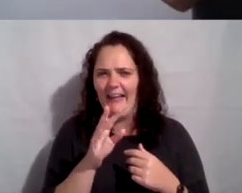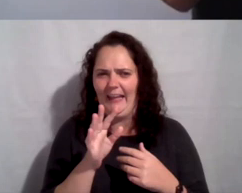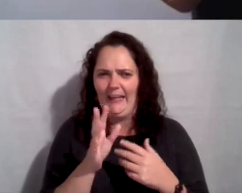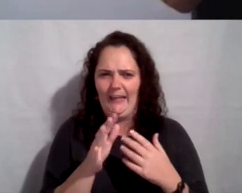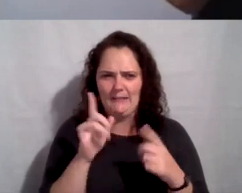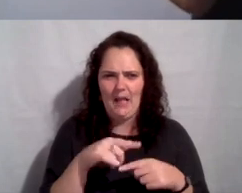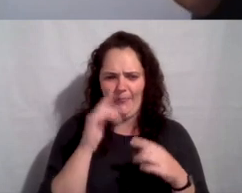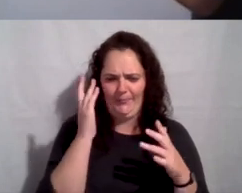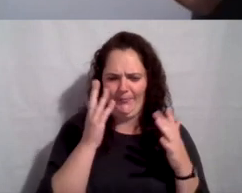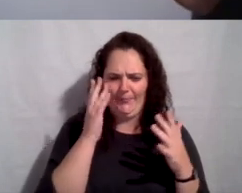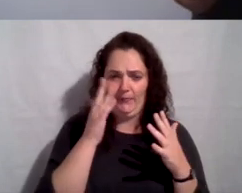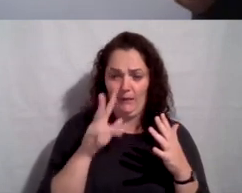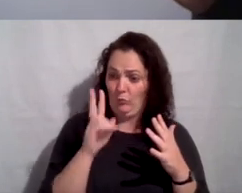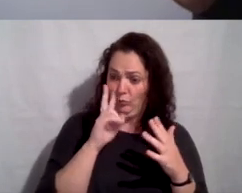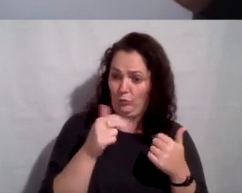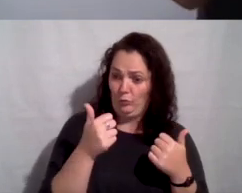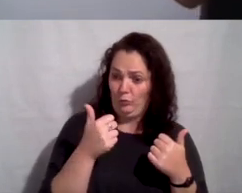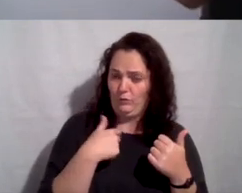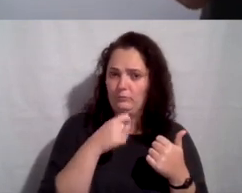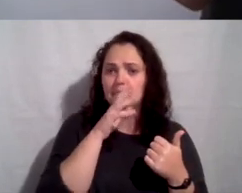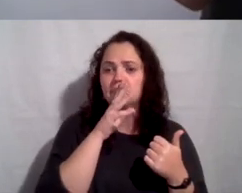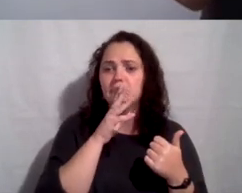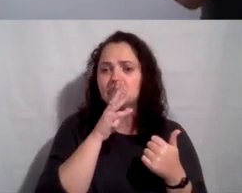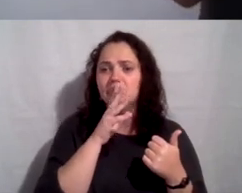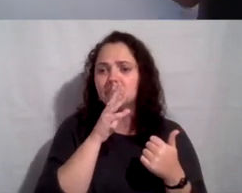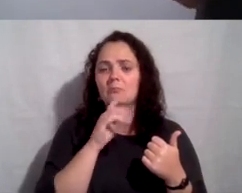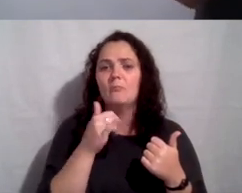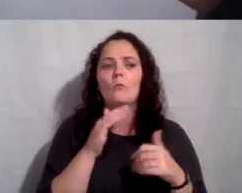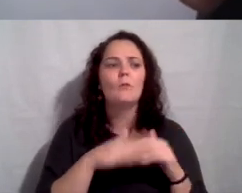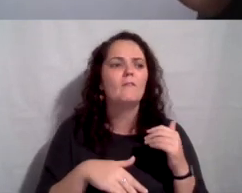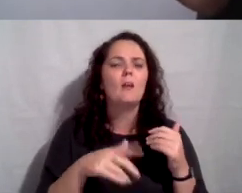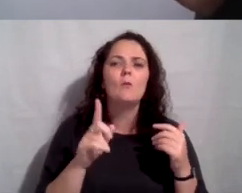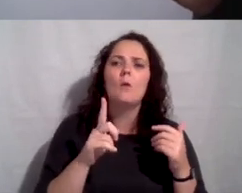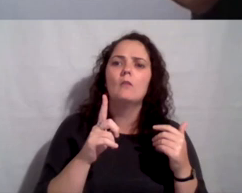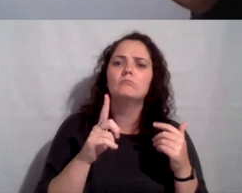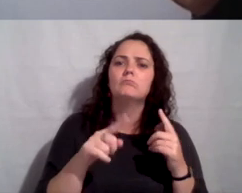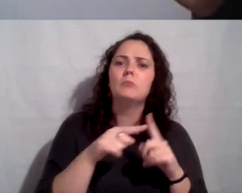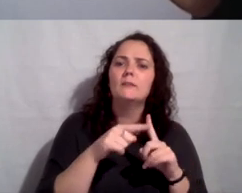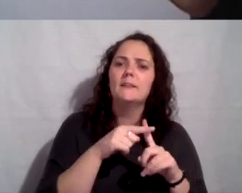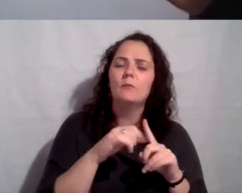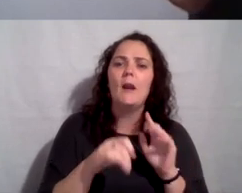drawing and think about it in terms of its graphic qualities and how the positive and negative space is working in that drawing